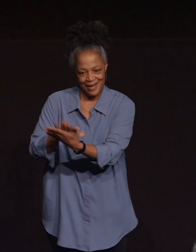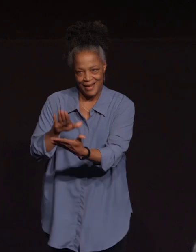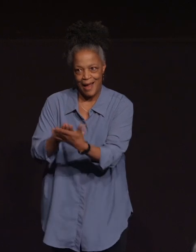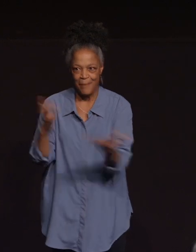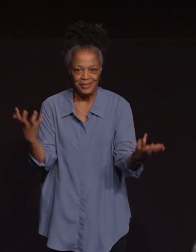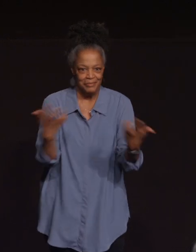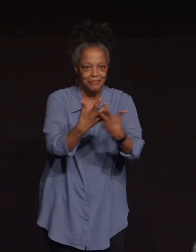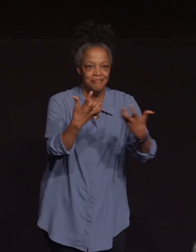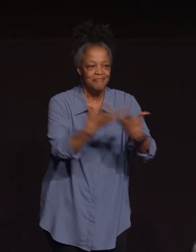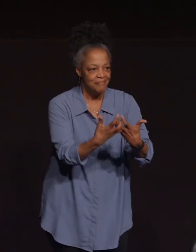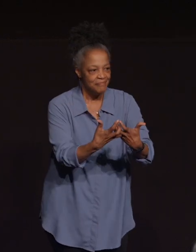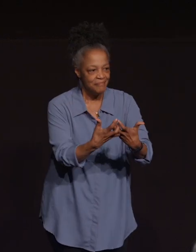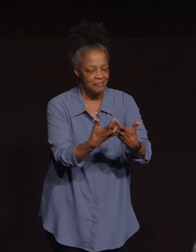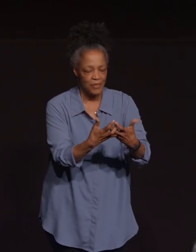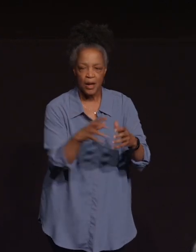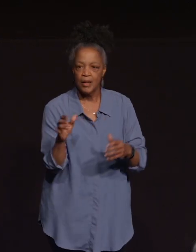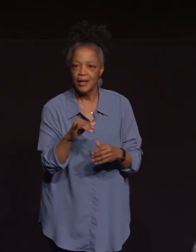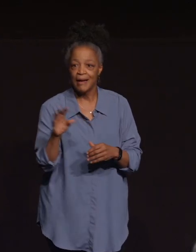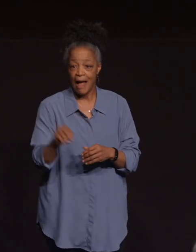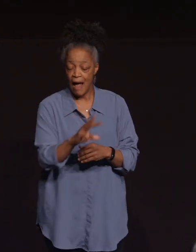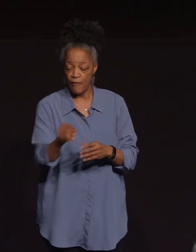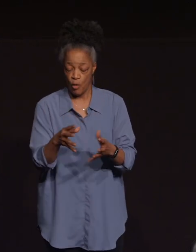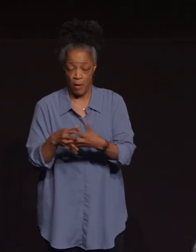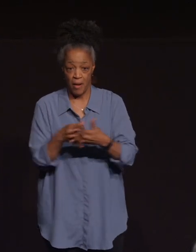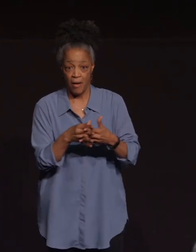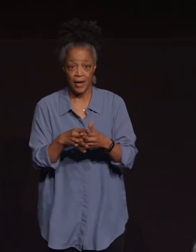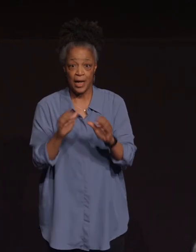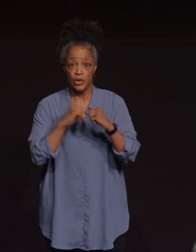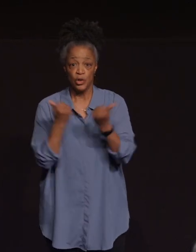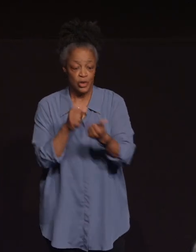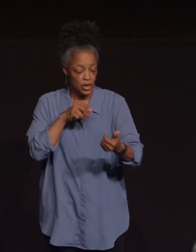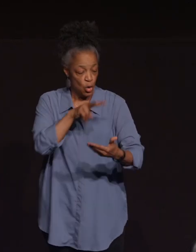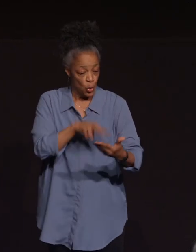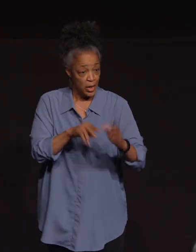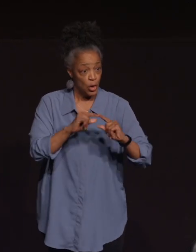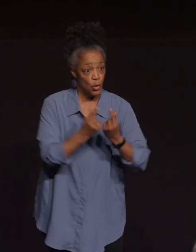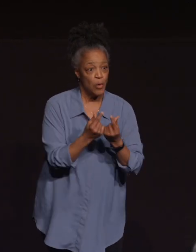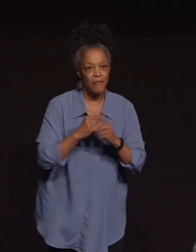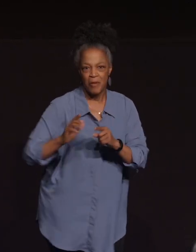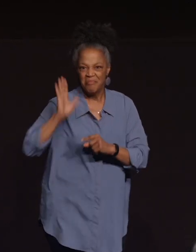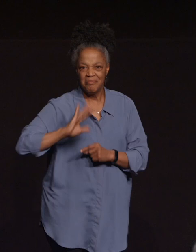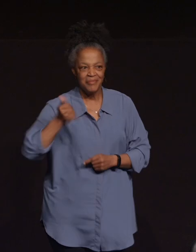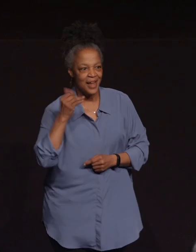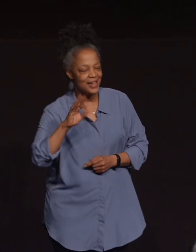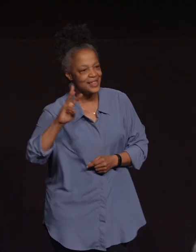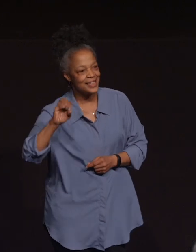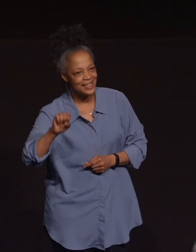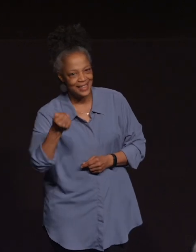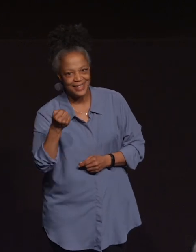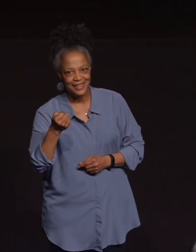partnerships like the Afro-American Association reading group of the 1960s and the undergraduate-led